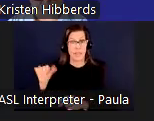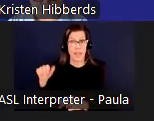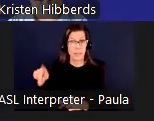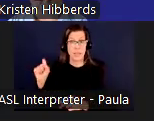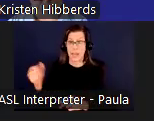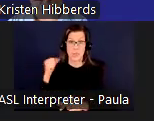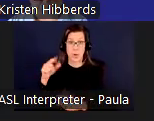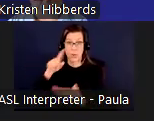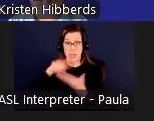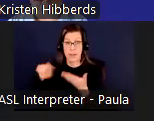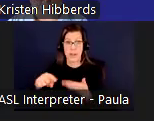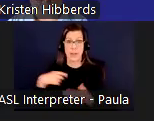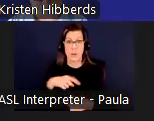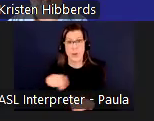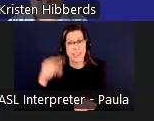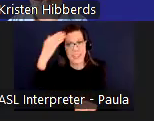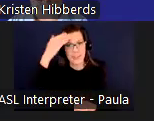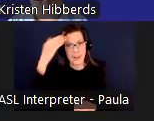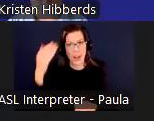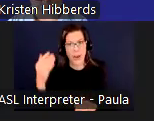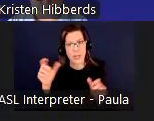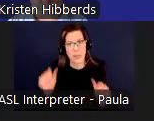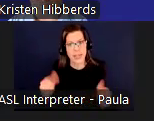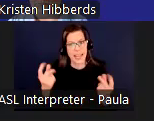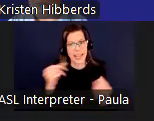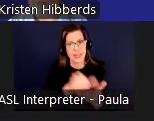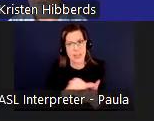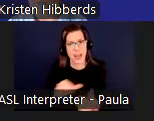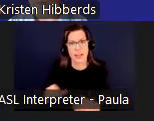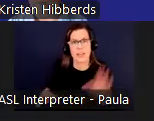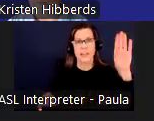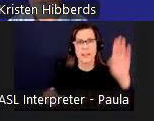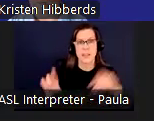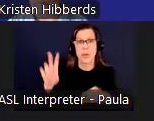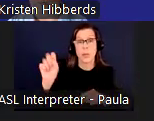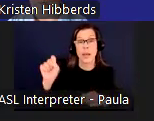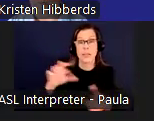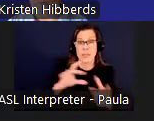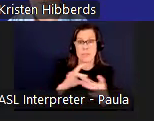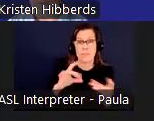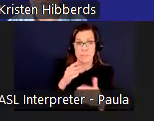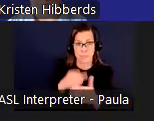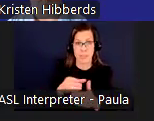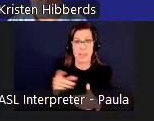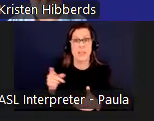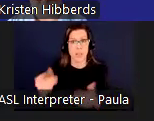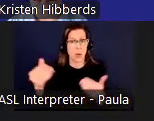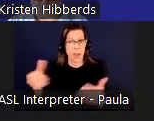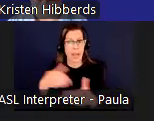But we need to know in order to do that. And so this no, no, no, you go ahead and finish. Go, go ahead. I'm sorry.